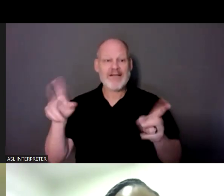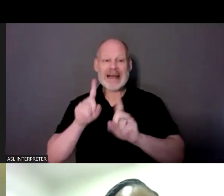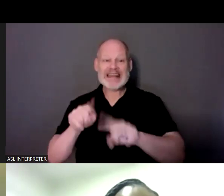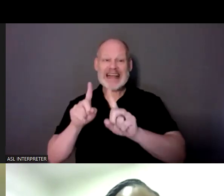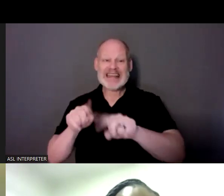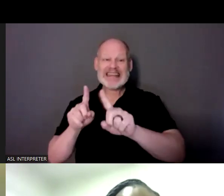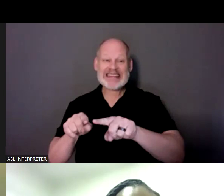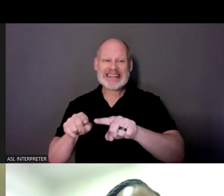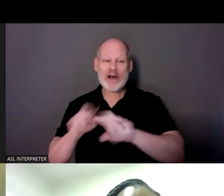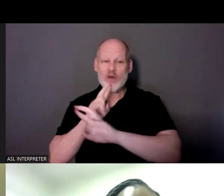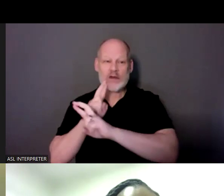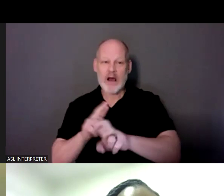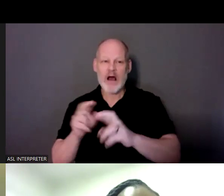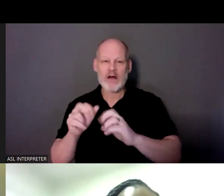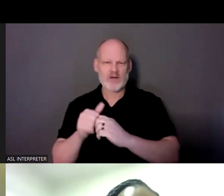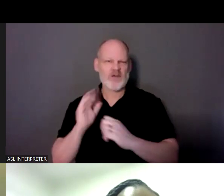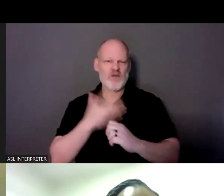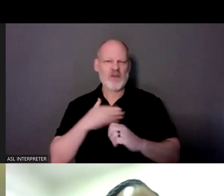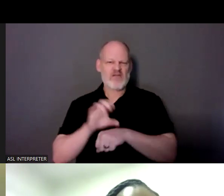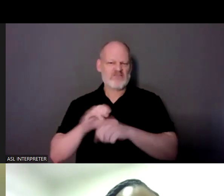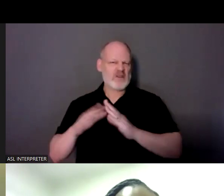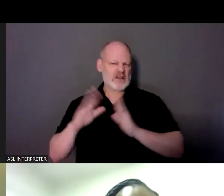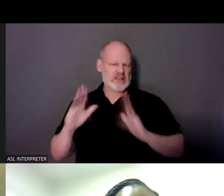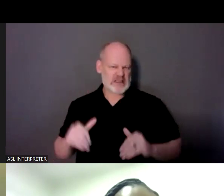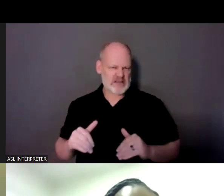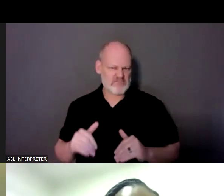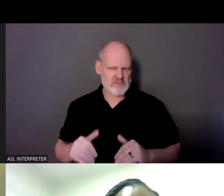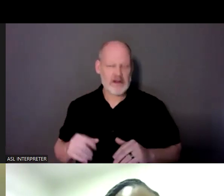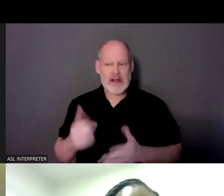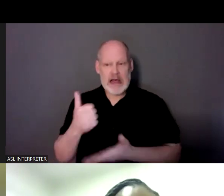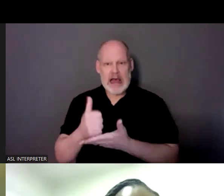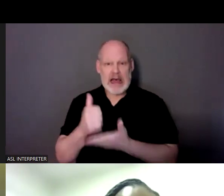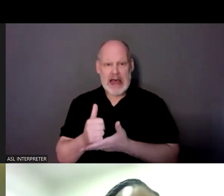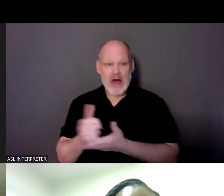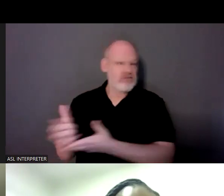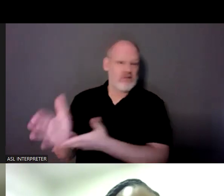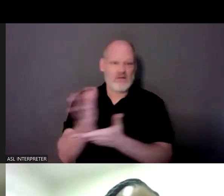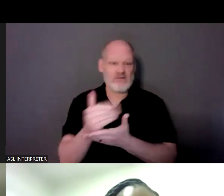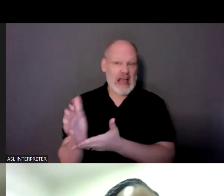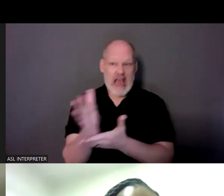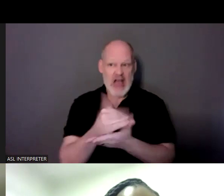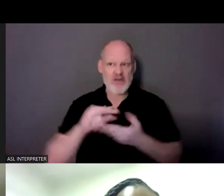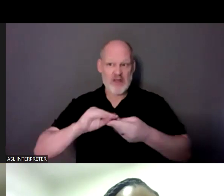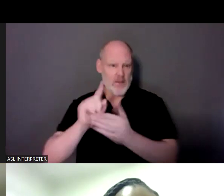management system which was helping pull data weekly and creating reports, so that